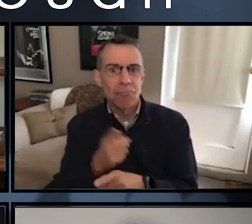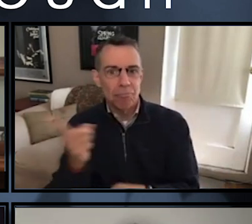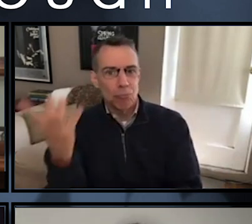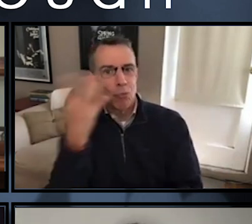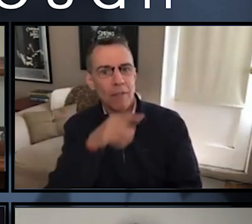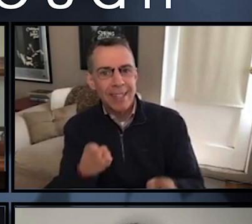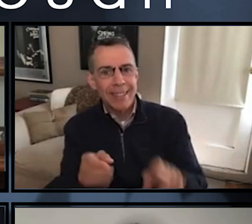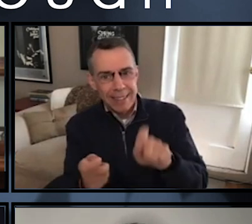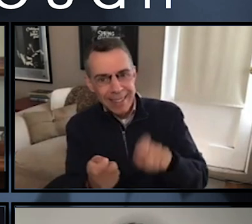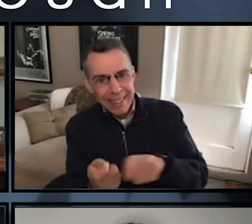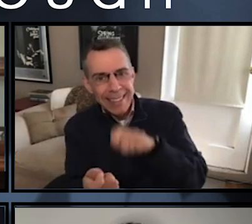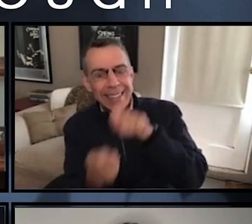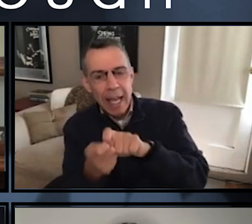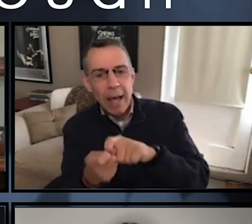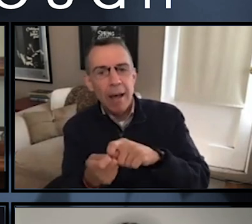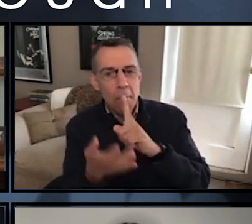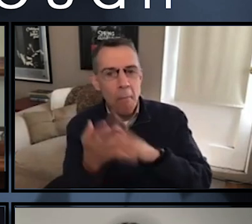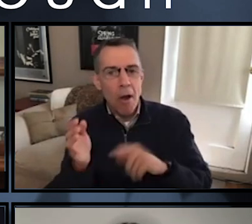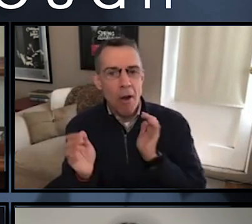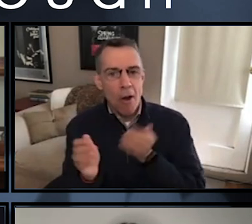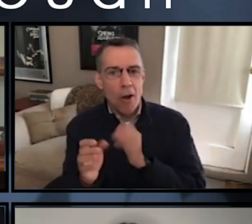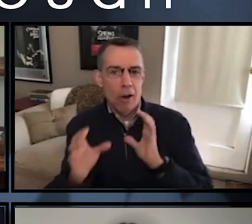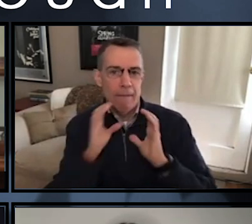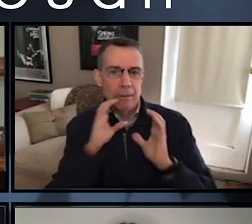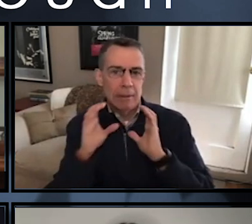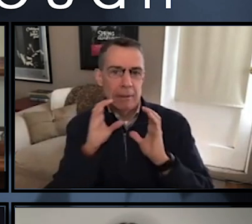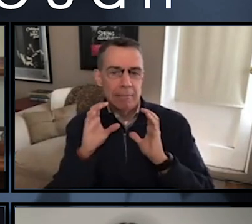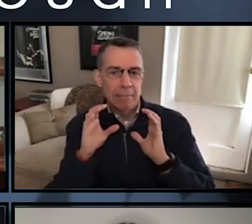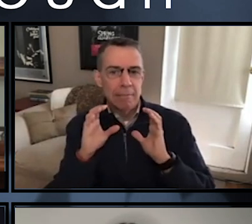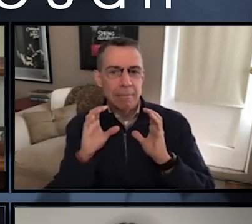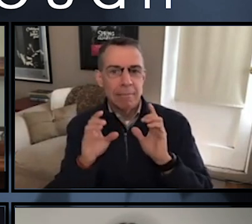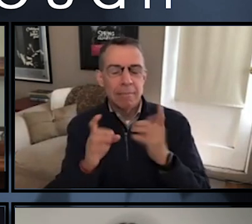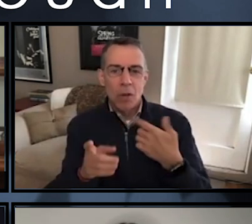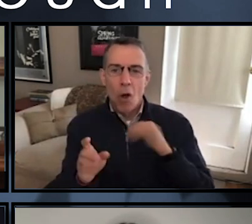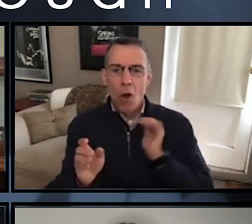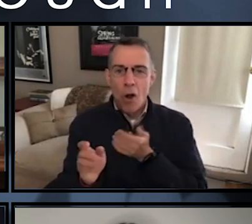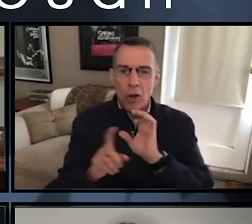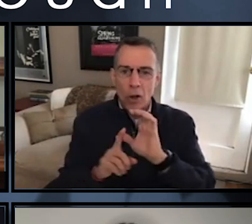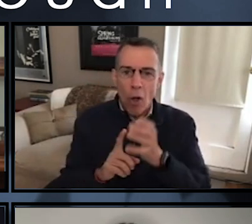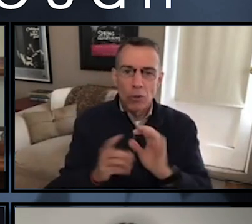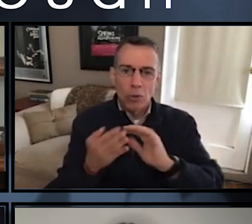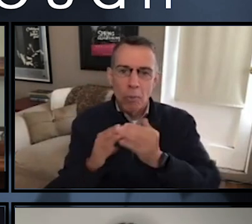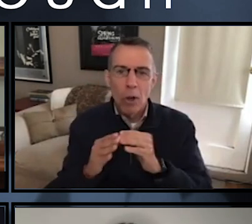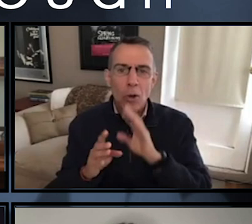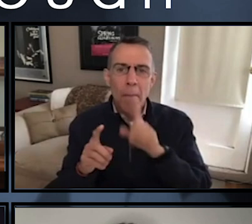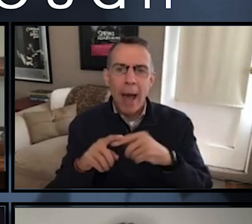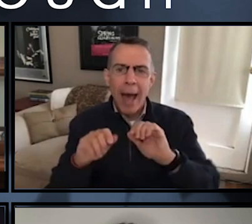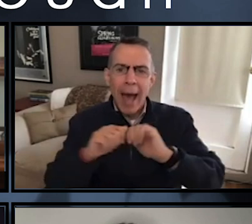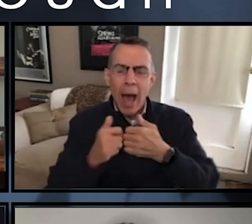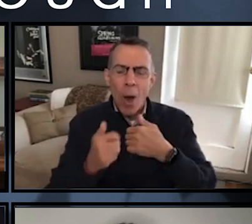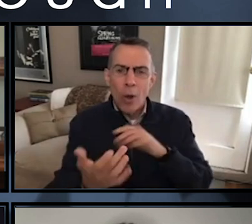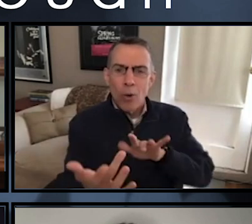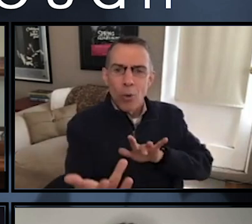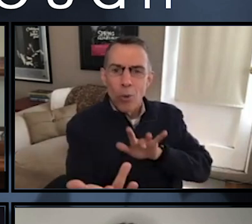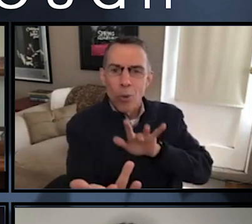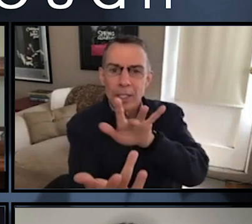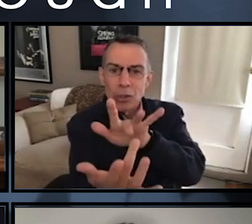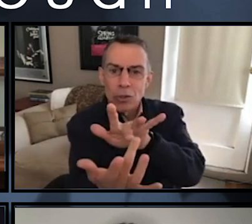exactly, it's part of the conversation, I think that we're all having as a culture in our communities about how do we reach across and learn something new